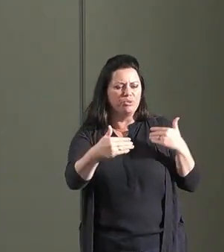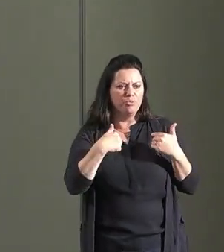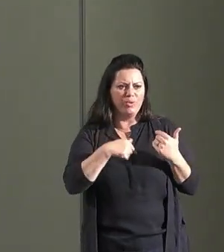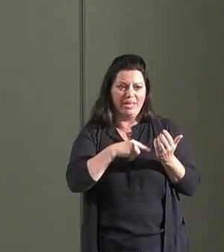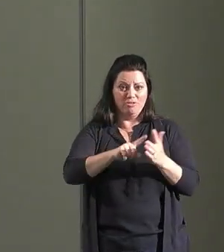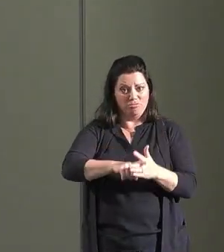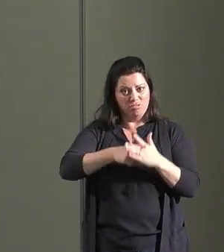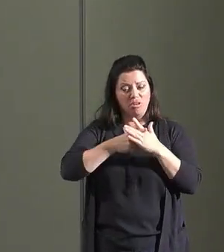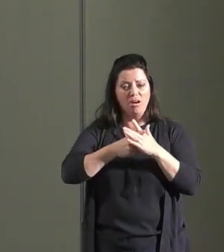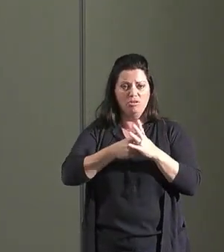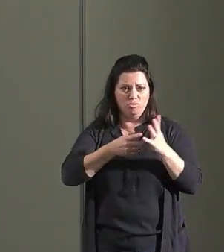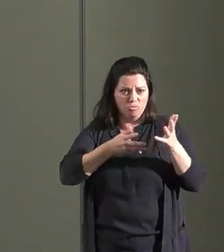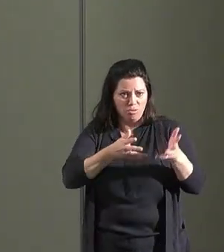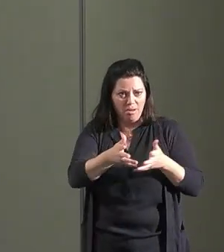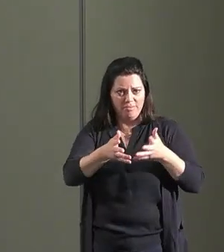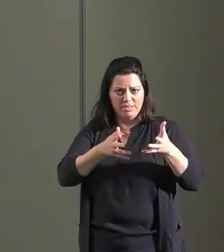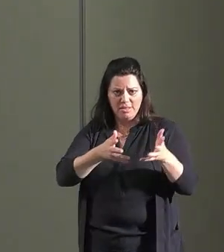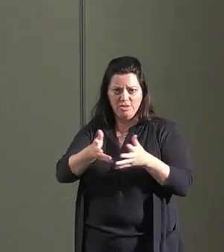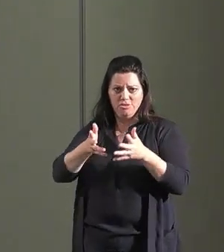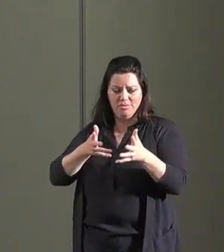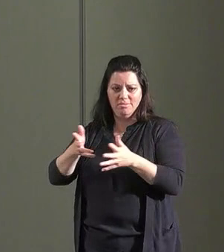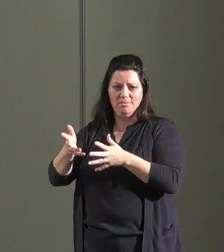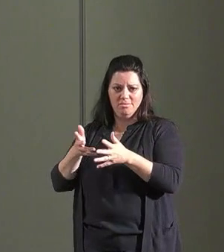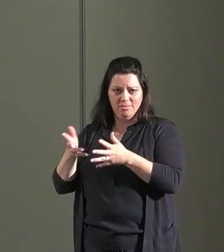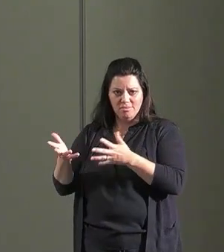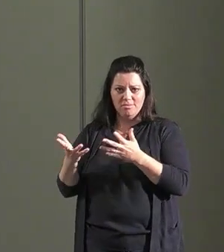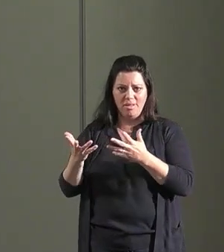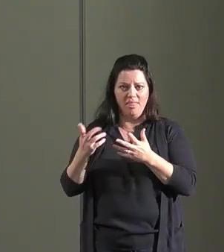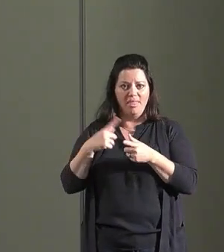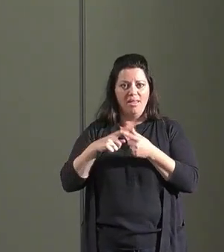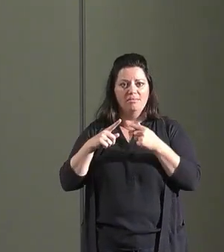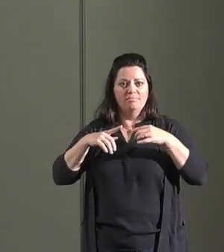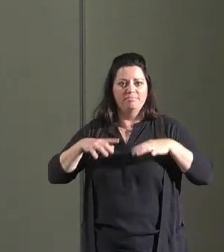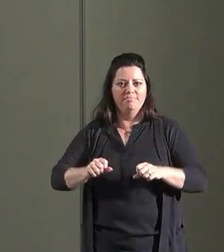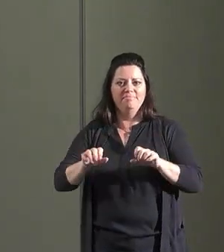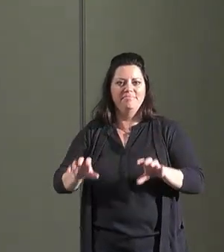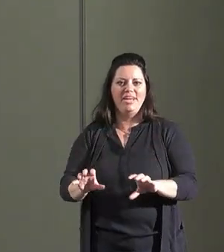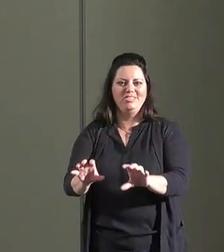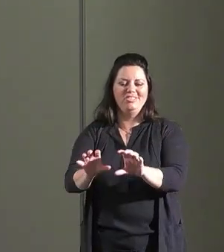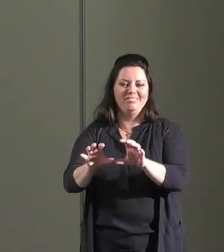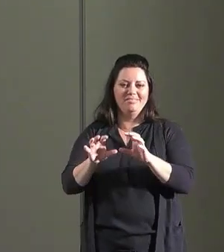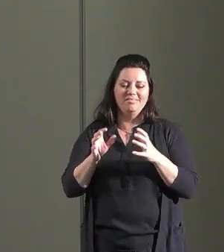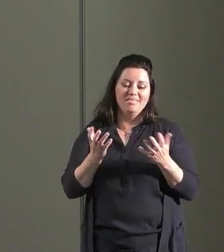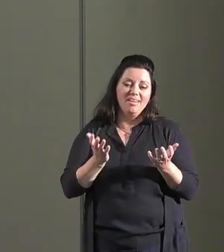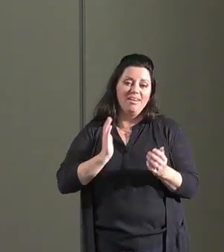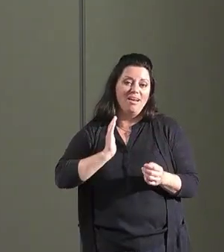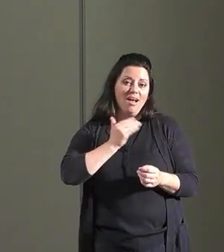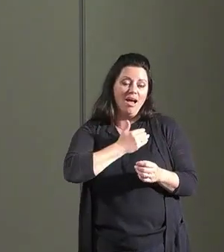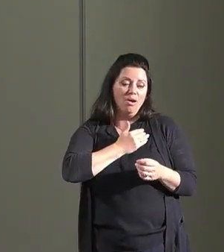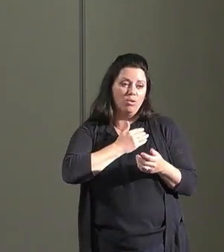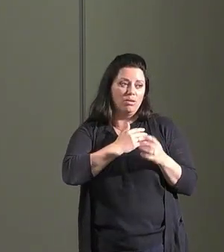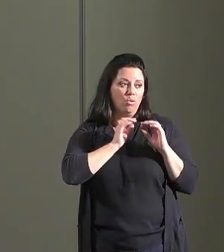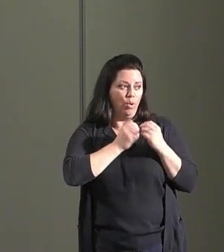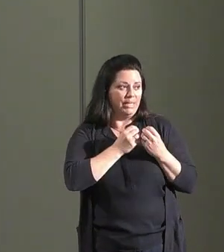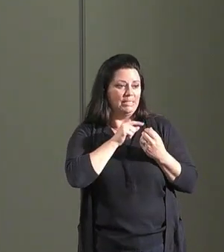the conversations and put it into action and the organizations could help to make it help